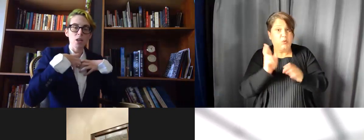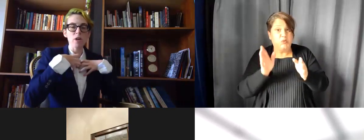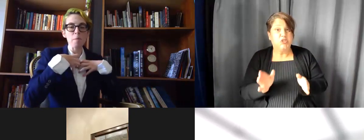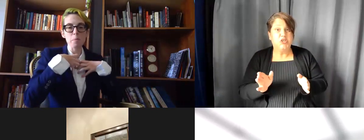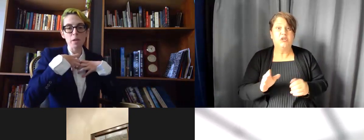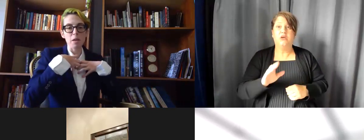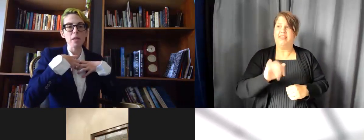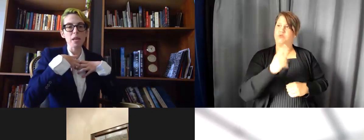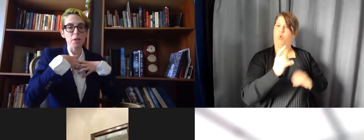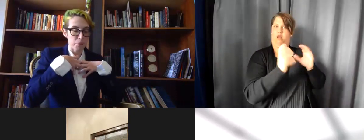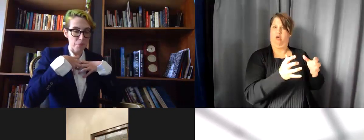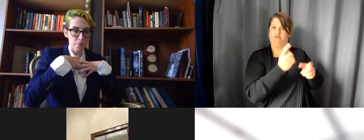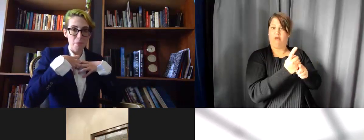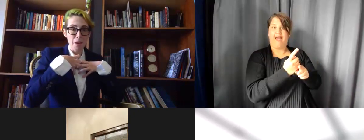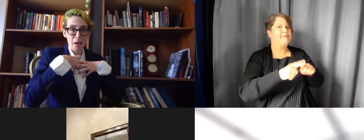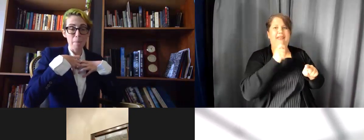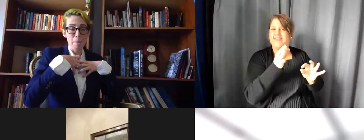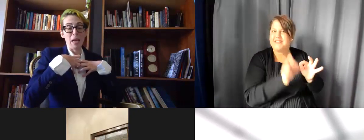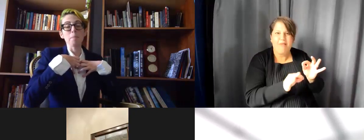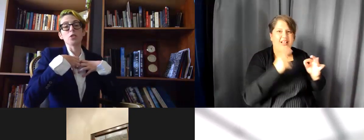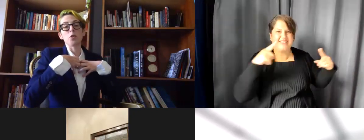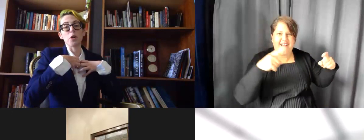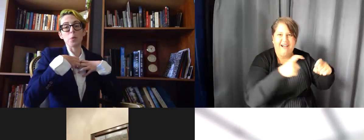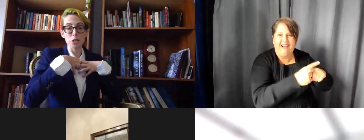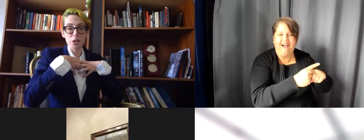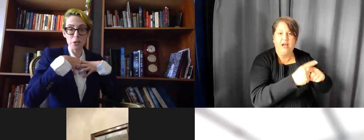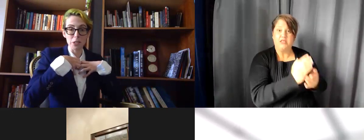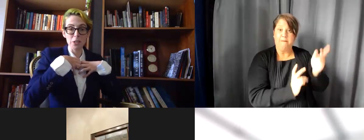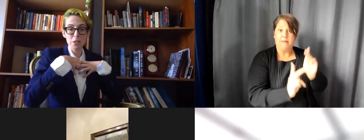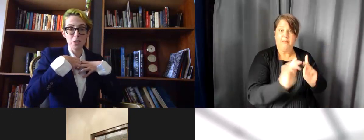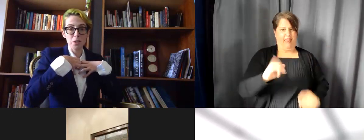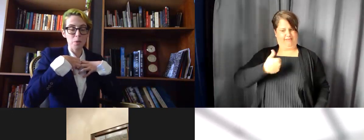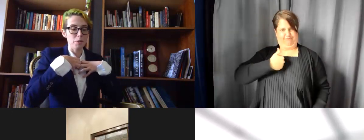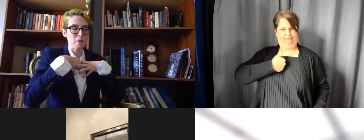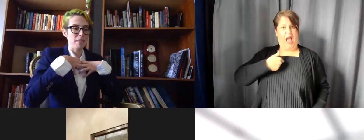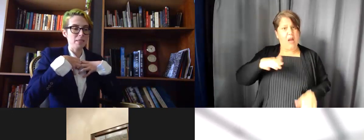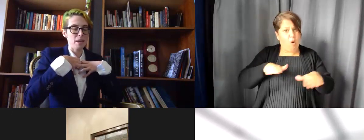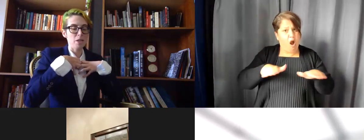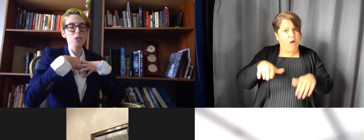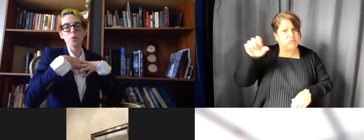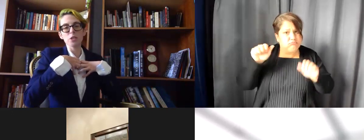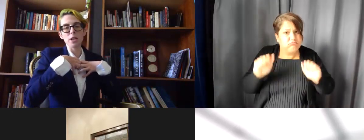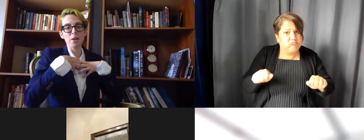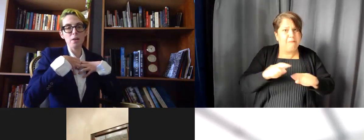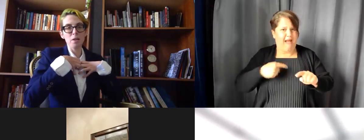Farrah Garland: You've got people like me. I'm an ambulatory wheelchair, user Farrah Garland: which means I use a wheelchair.